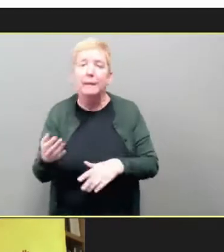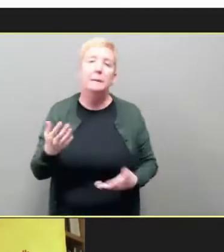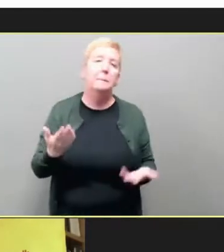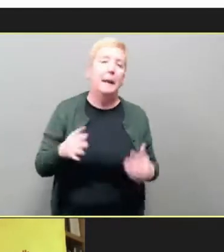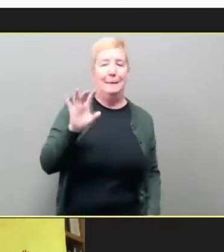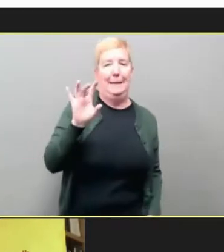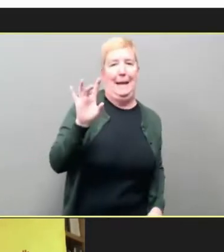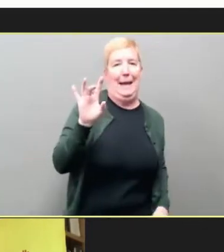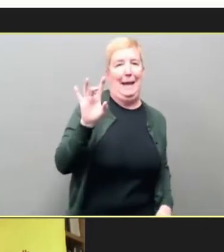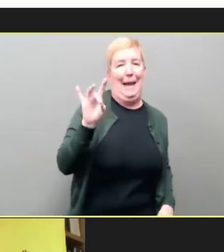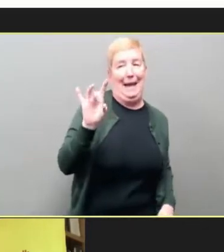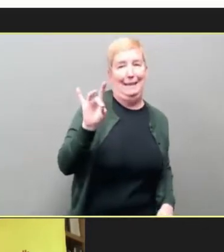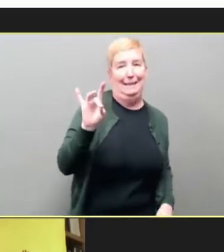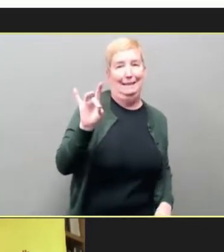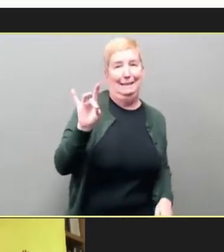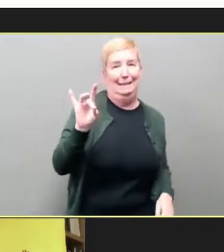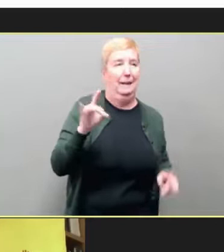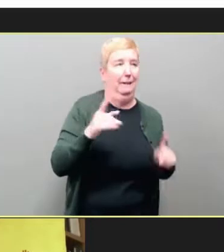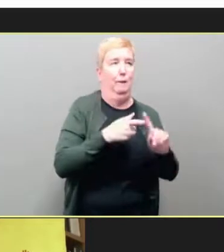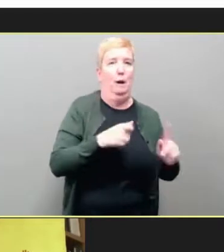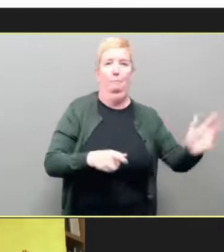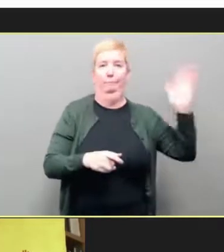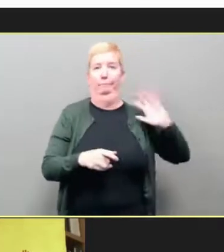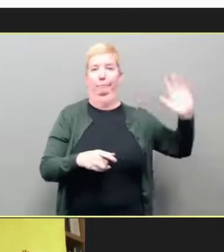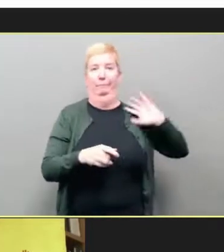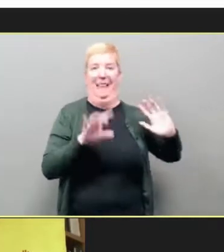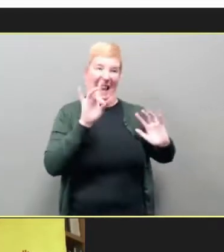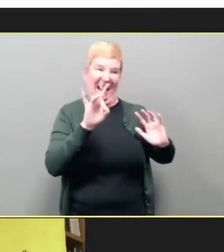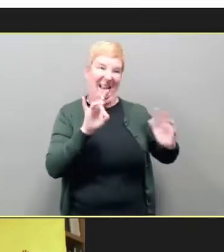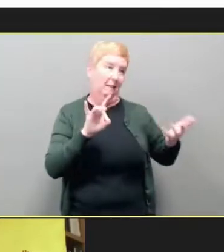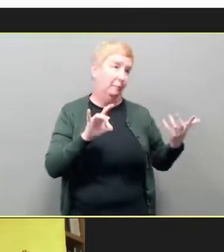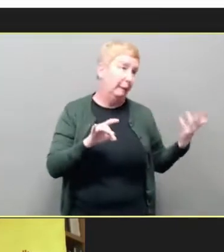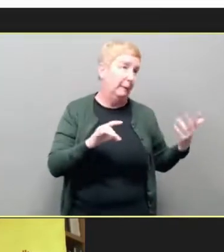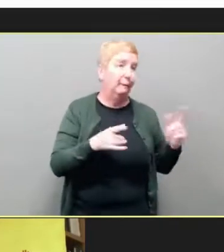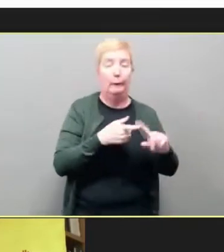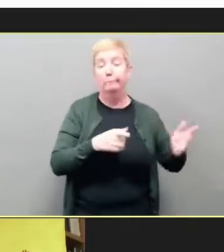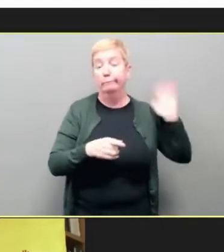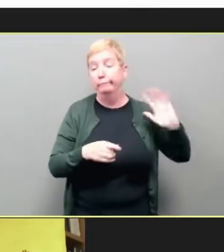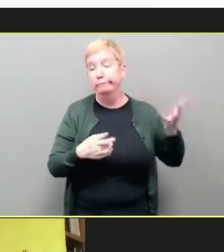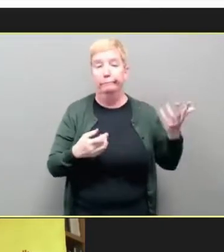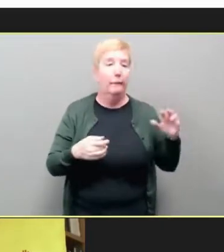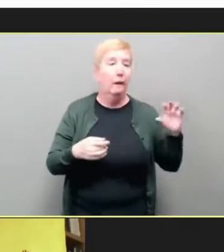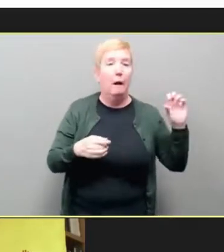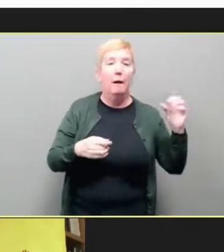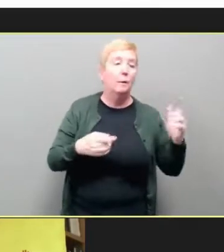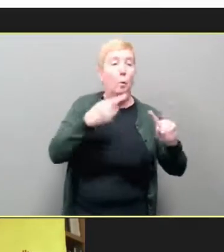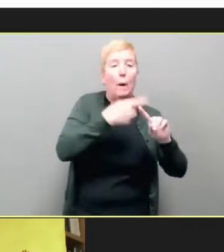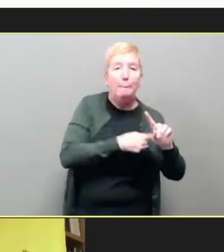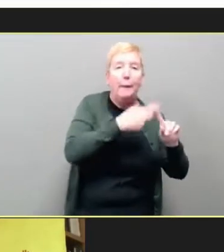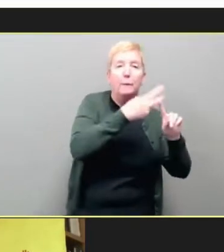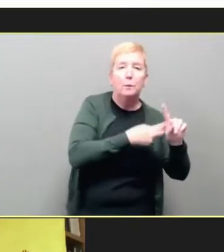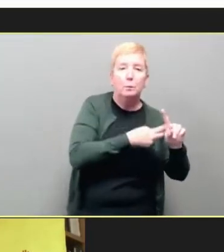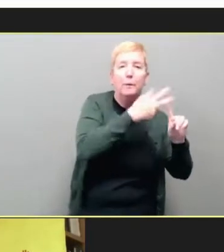reports, uh from a uh you know, for more than a month old and we'll talk